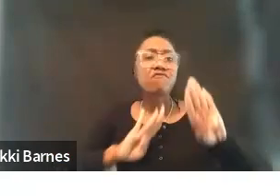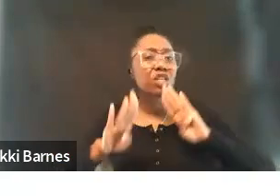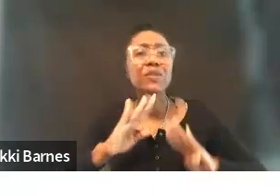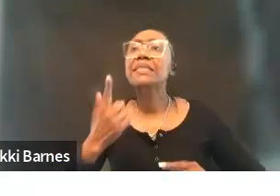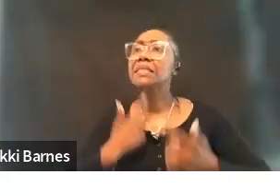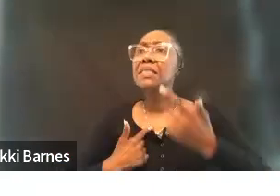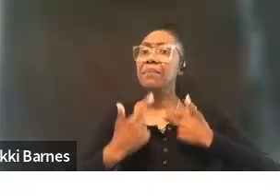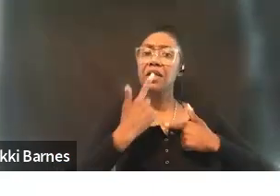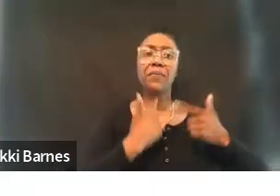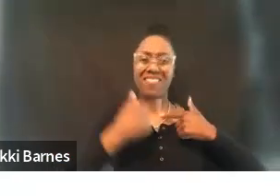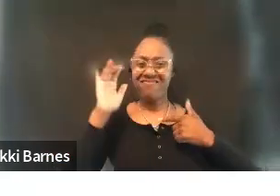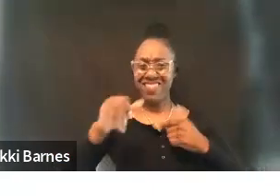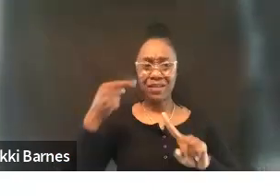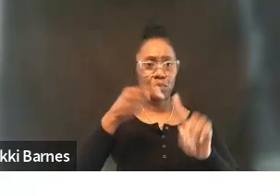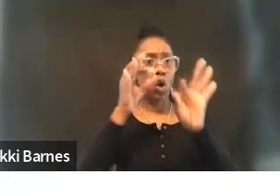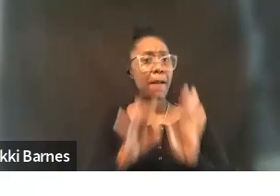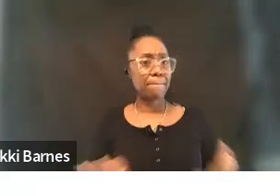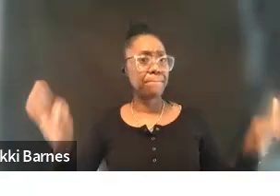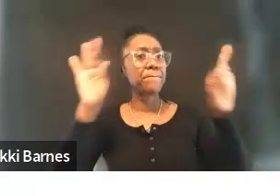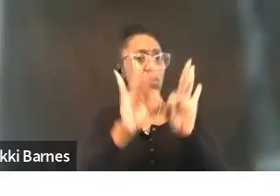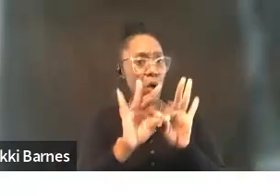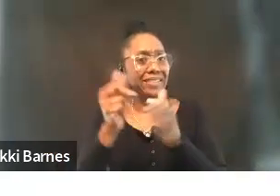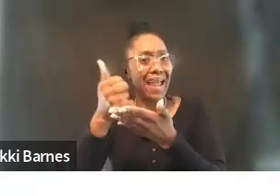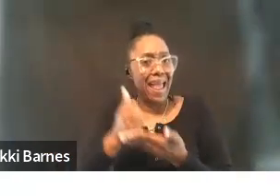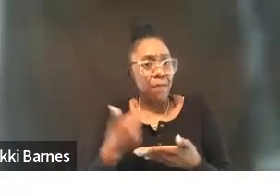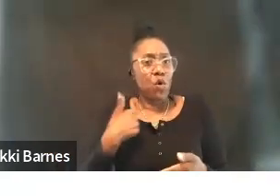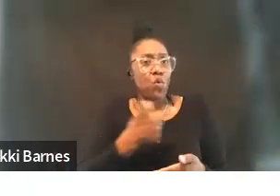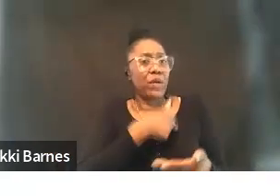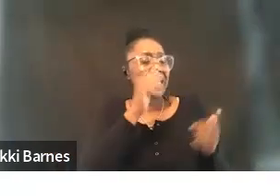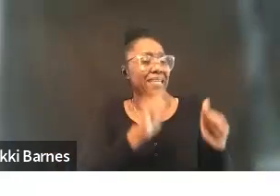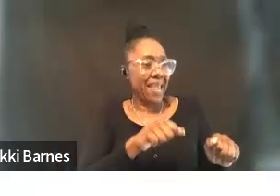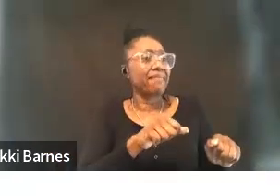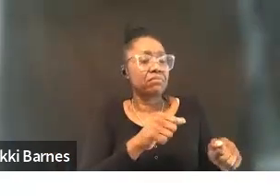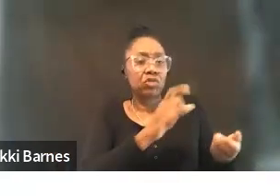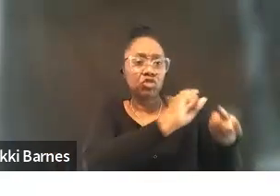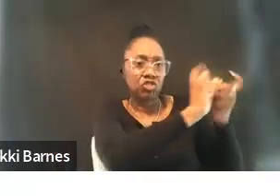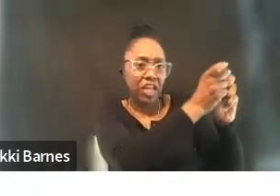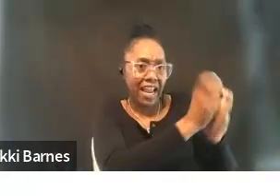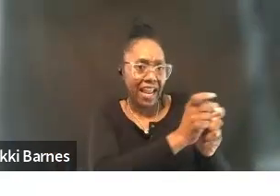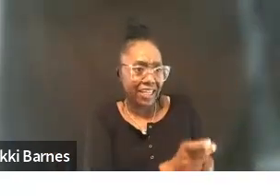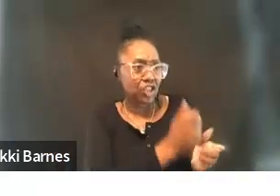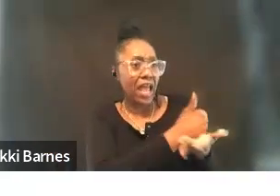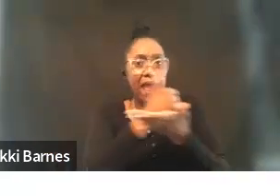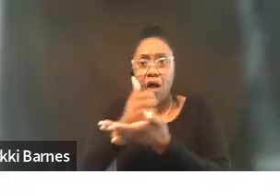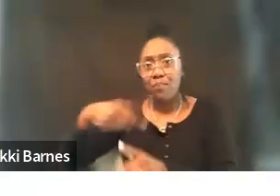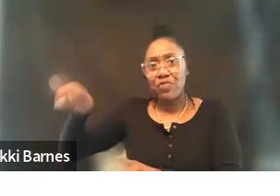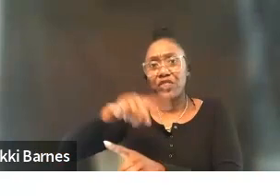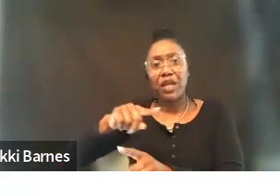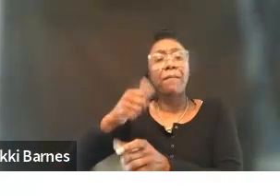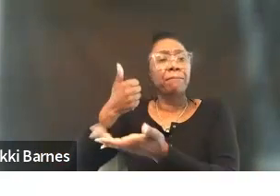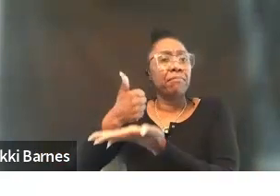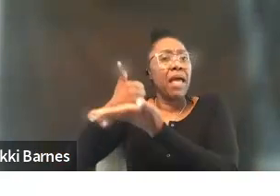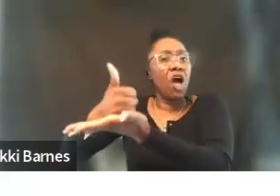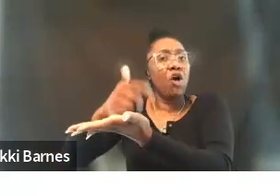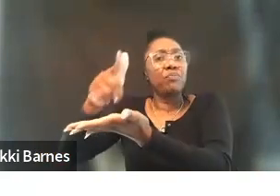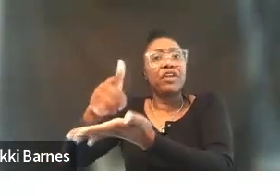That could drive the change that was needed to help better serve their loved ones and just better improve their entire family unit.